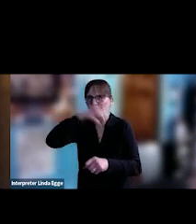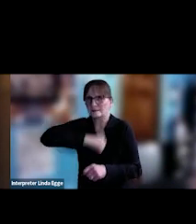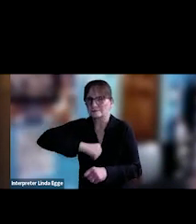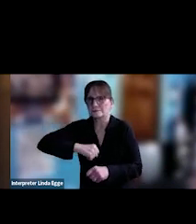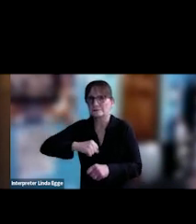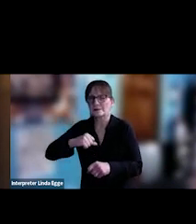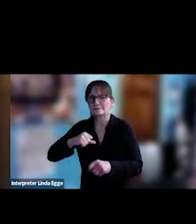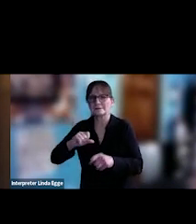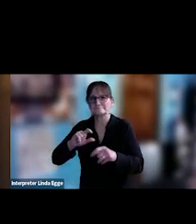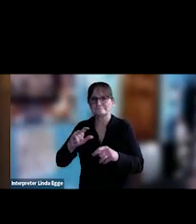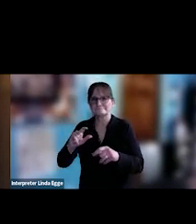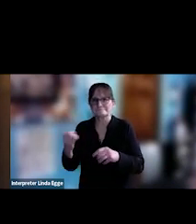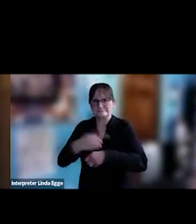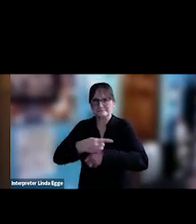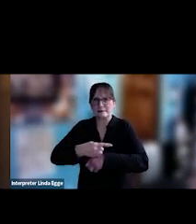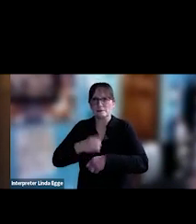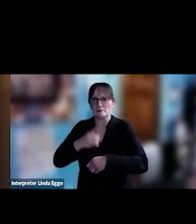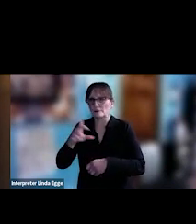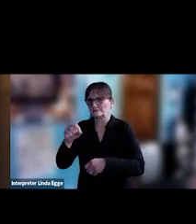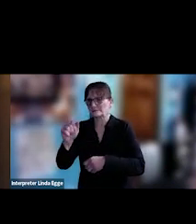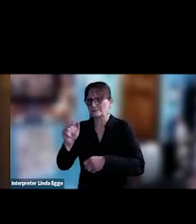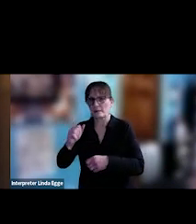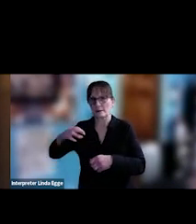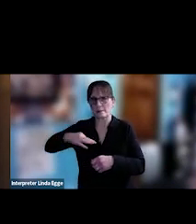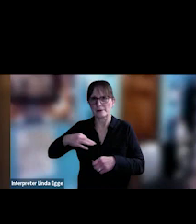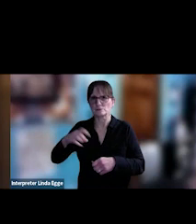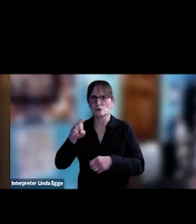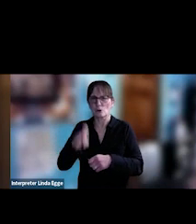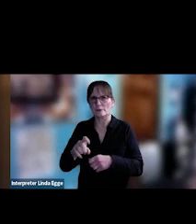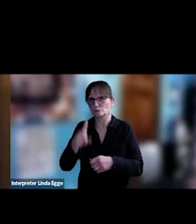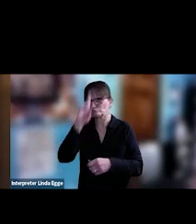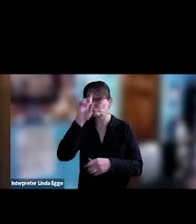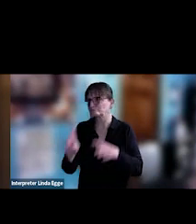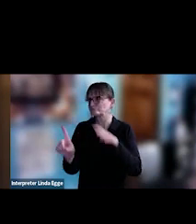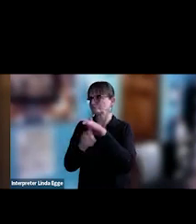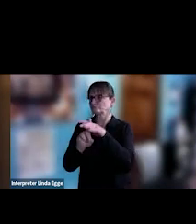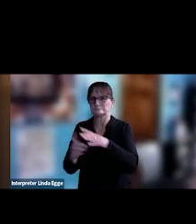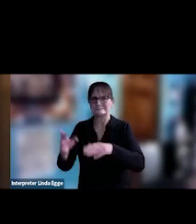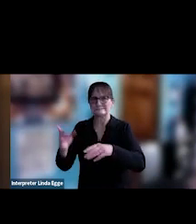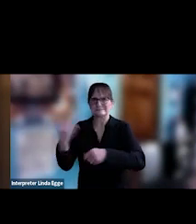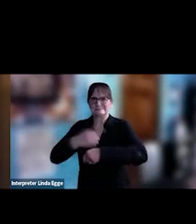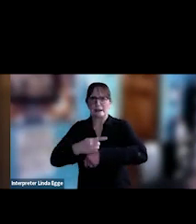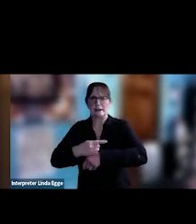People who have done disability applications know you have to come up with an onset date, a month and year,